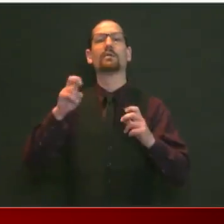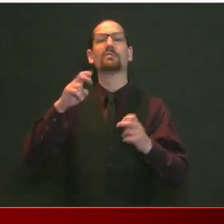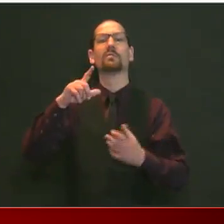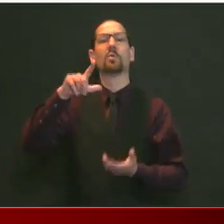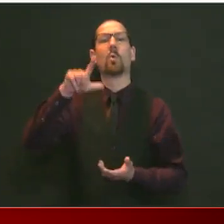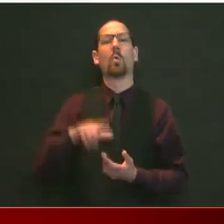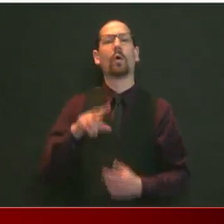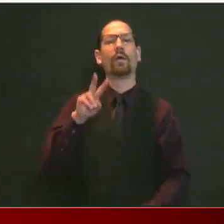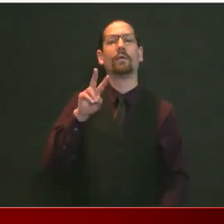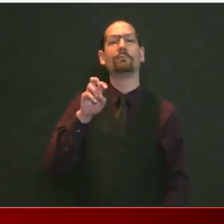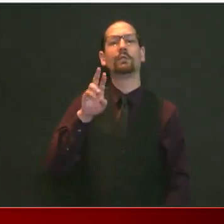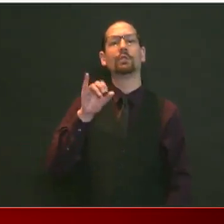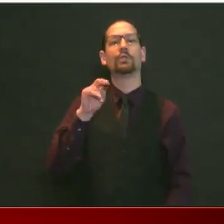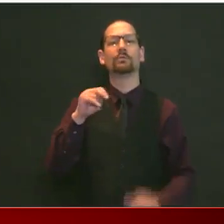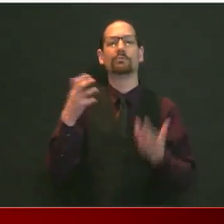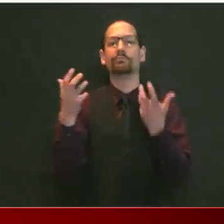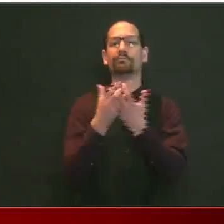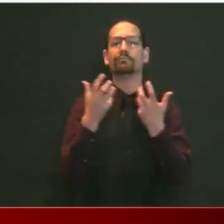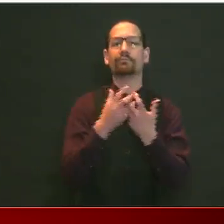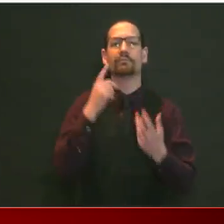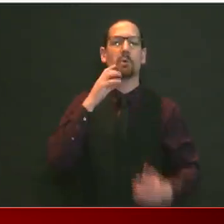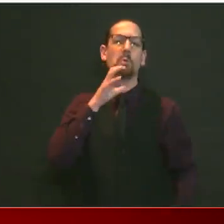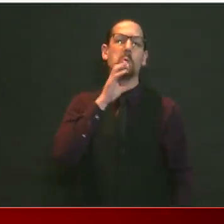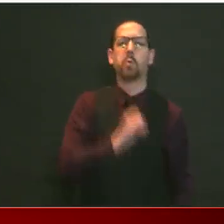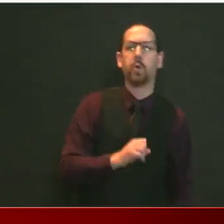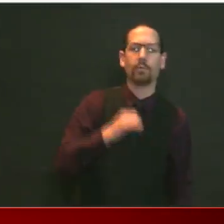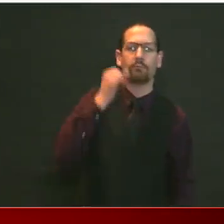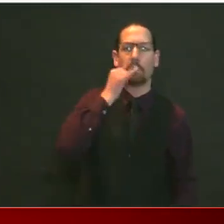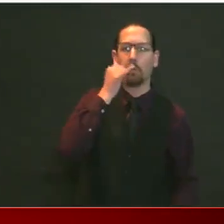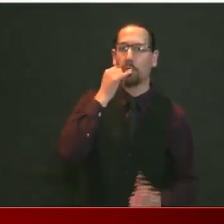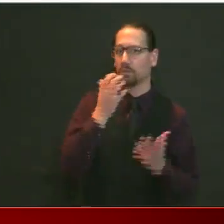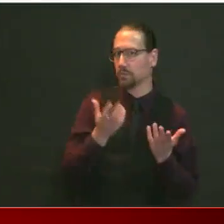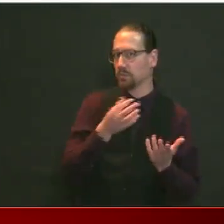THAT OR OPPORTUNITY FOR A REDUCED CAPACITY APP FOR ESPECIALLY